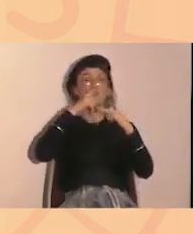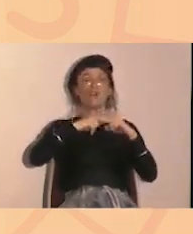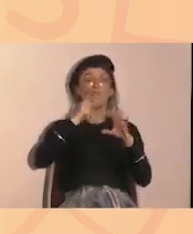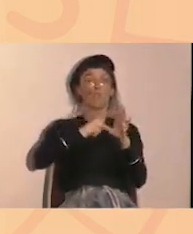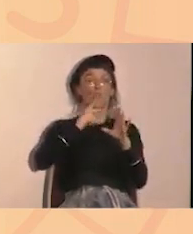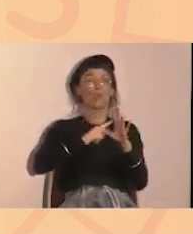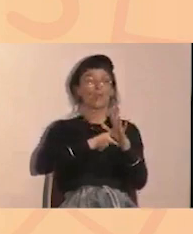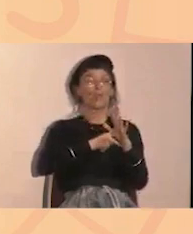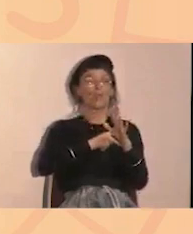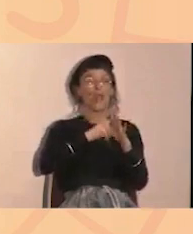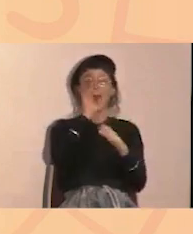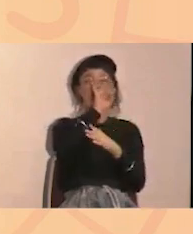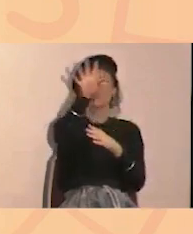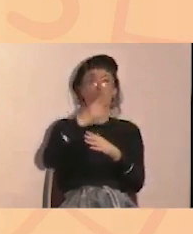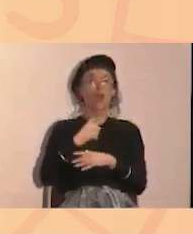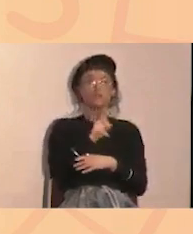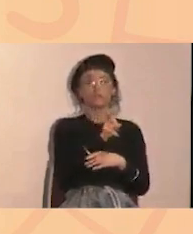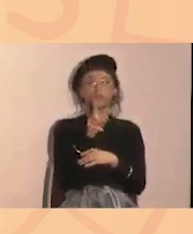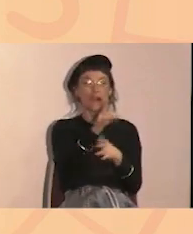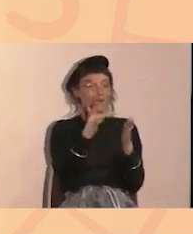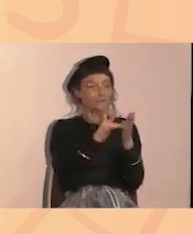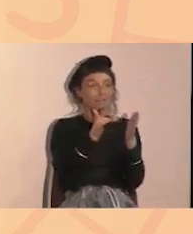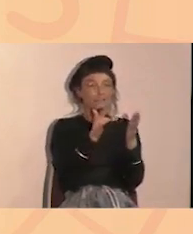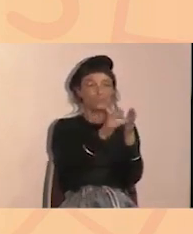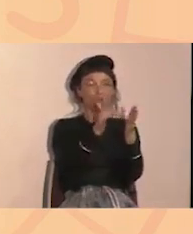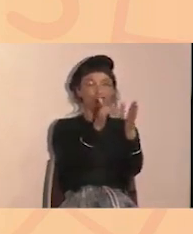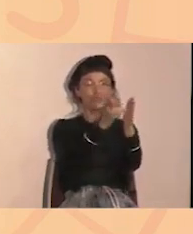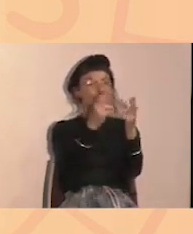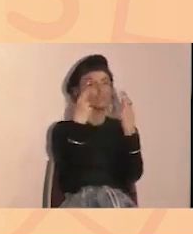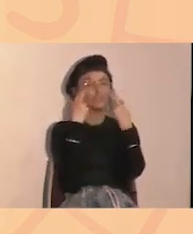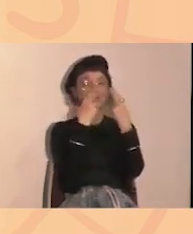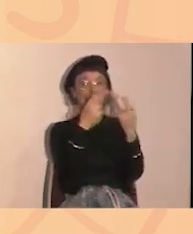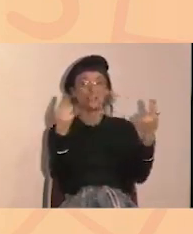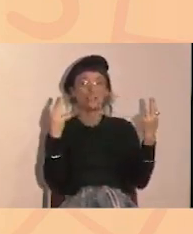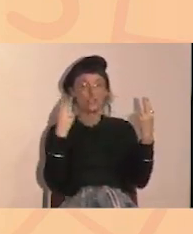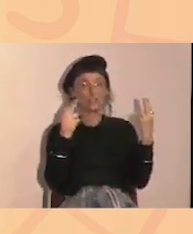and touching them is like connecting with your ancestors who would have walked past these very structures before.